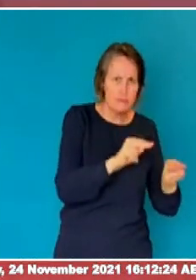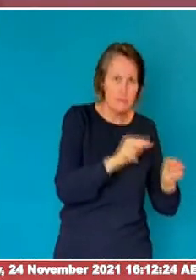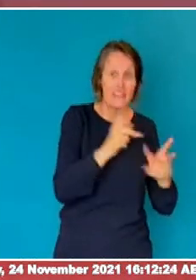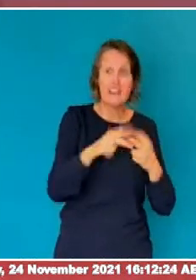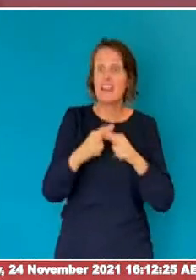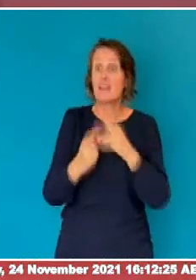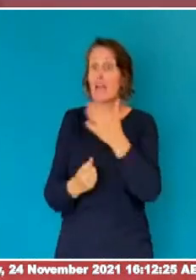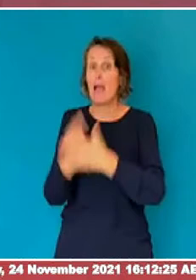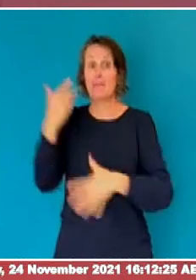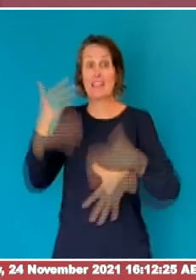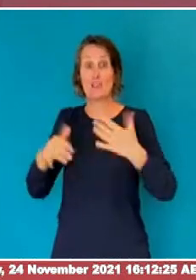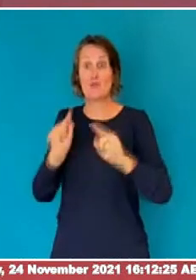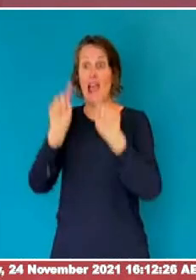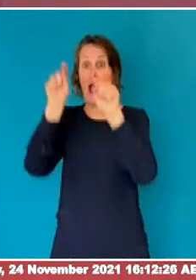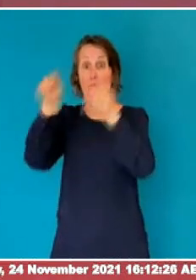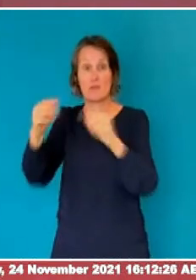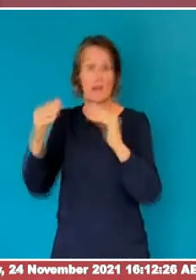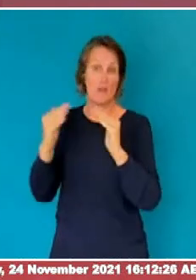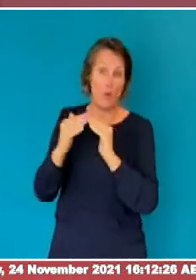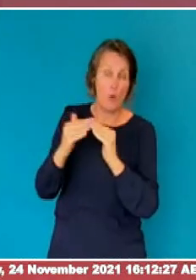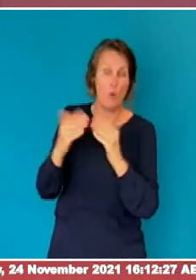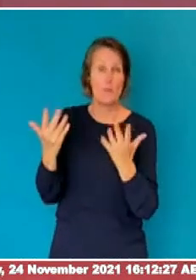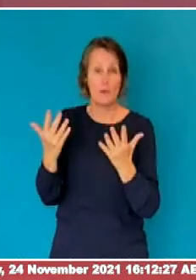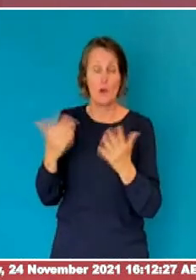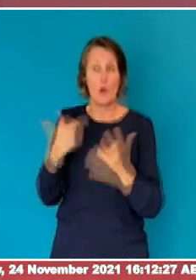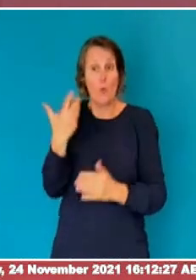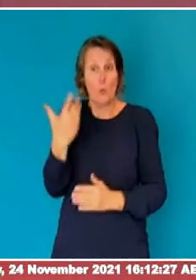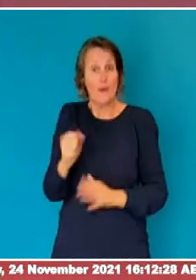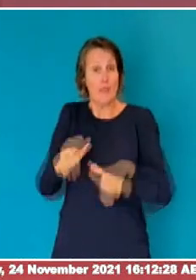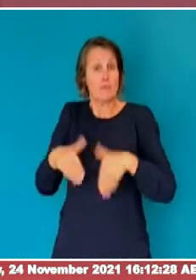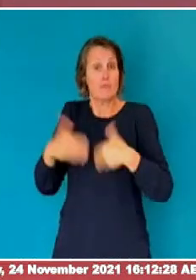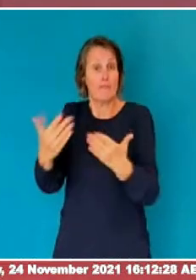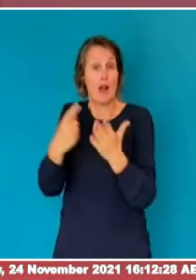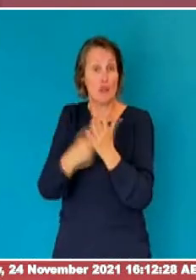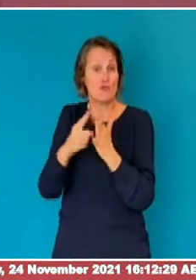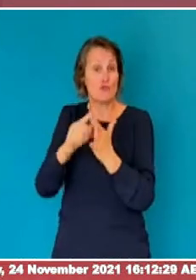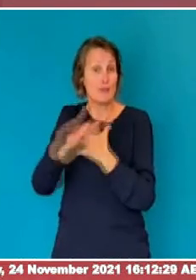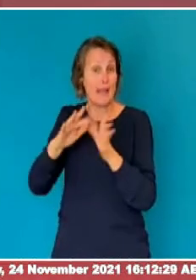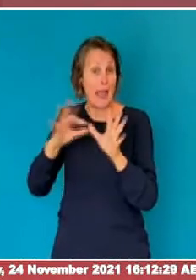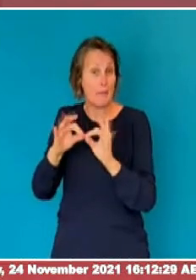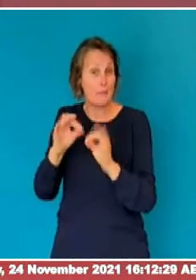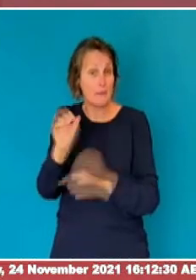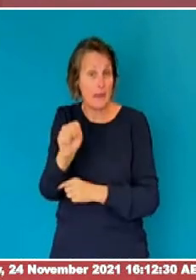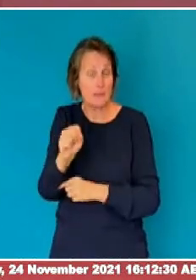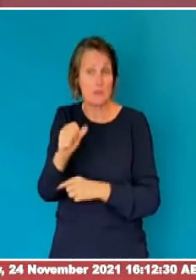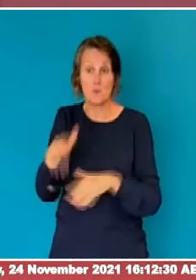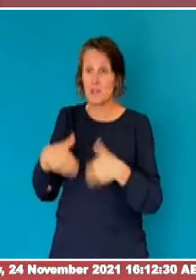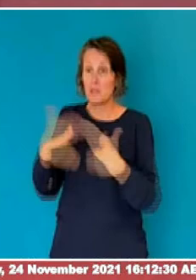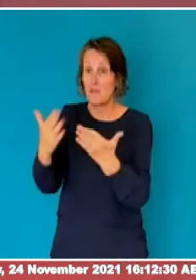work, while we do have rehab providers on site, we have exercise physiologists, we have